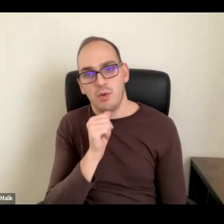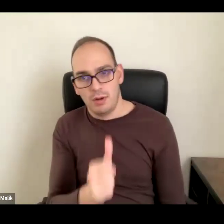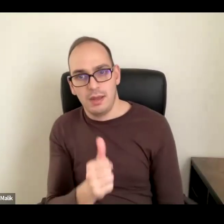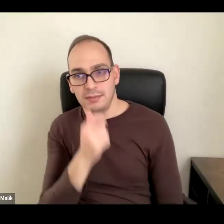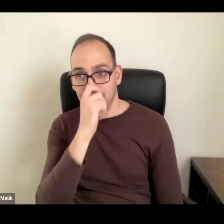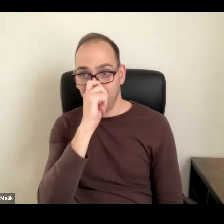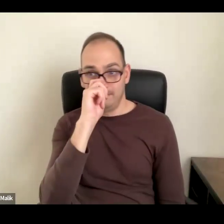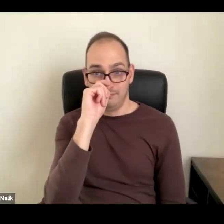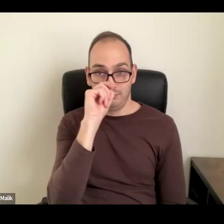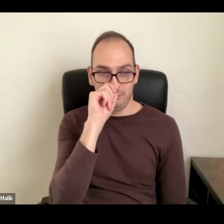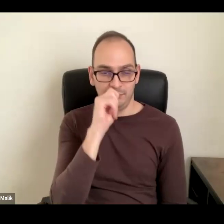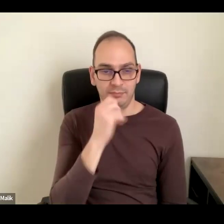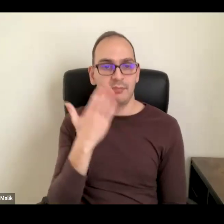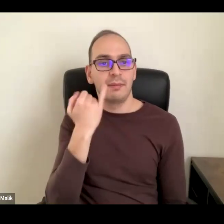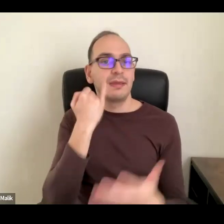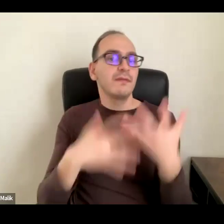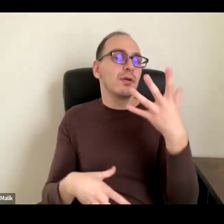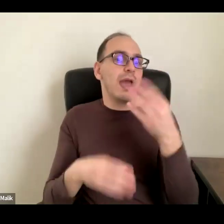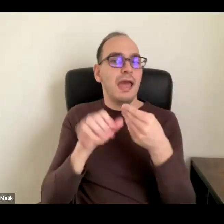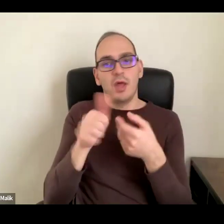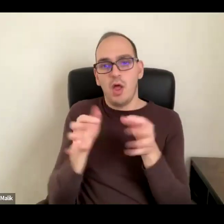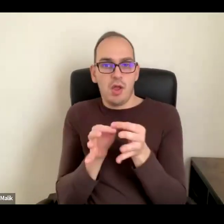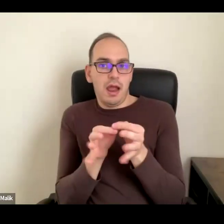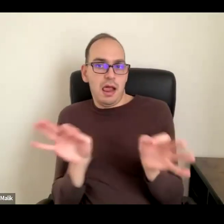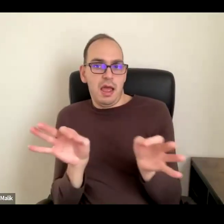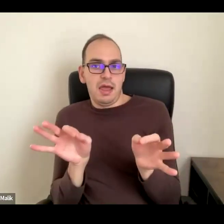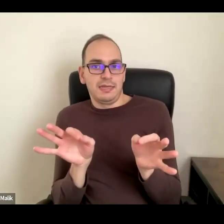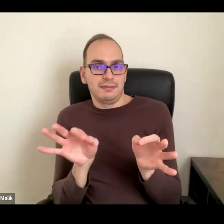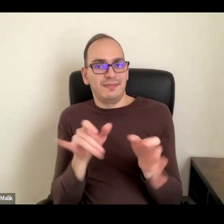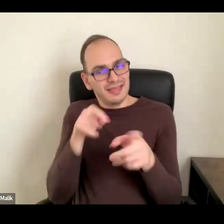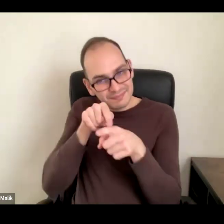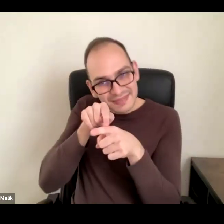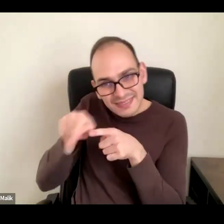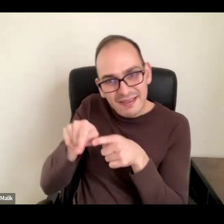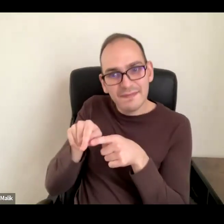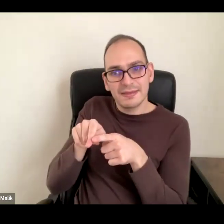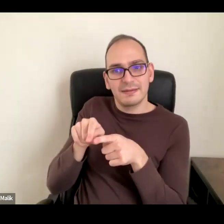And it may be if you add that other line about this specific item that you have